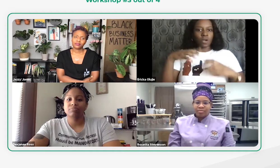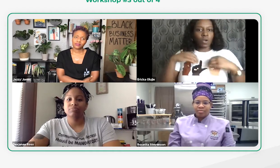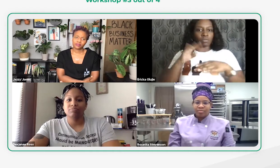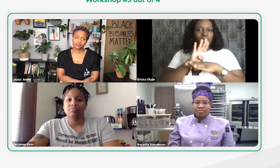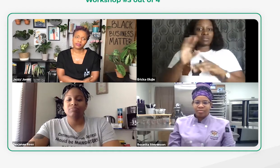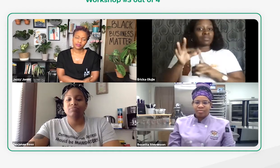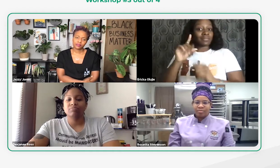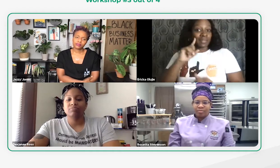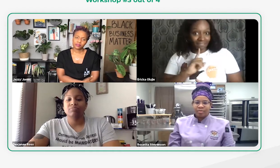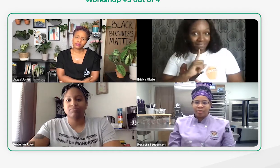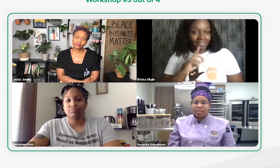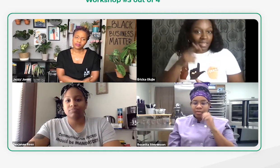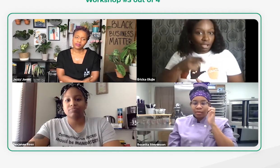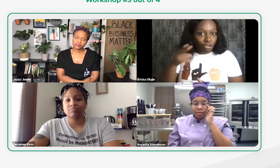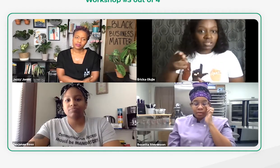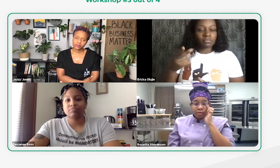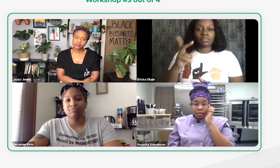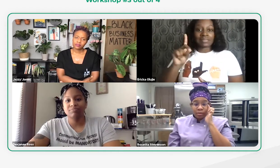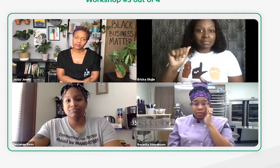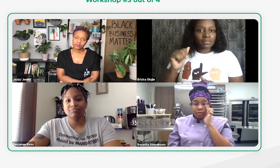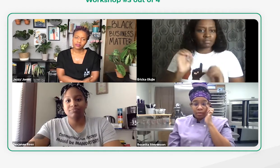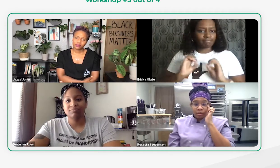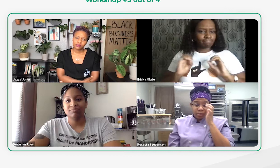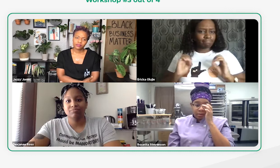but I was truly inspired to start a deaf black business.